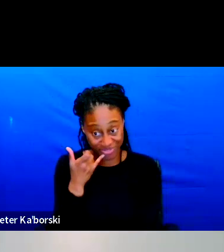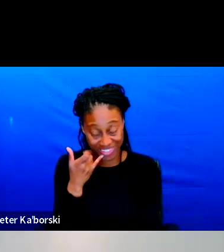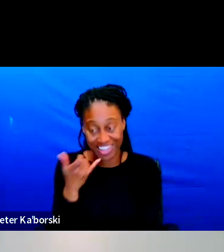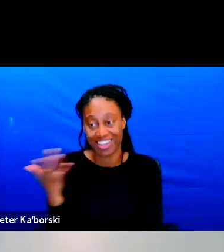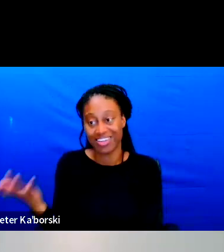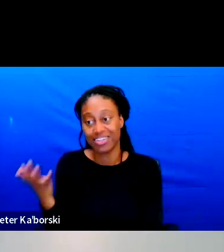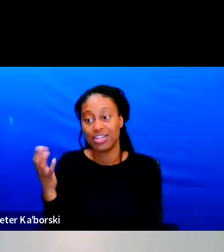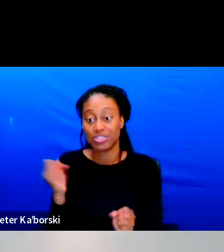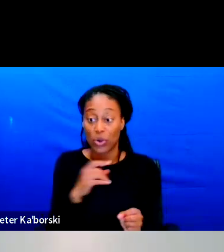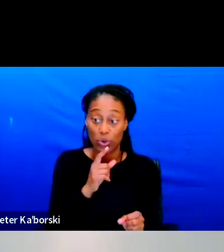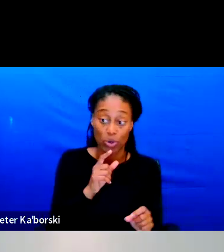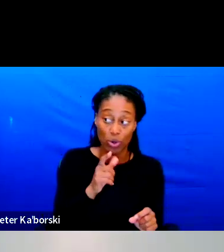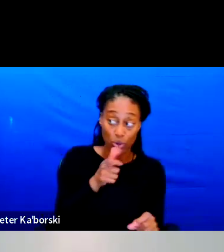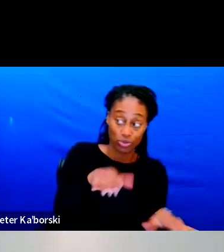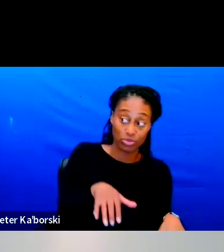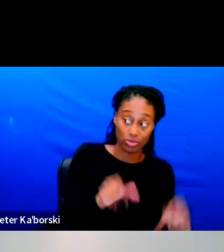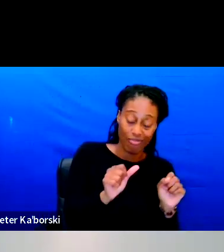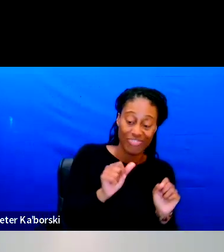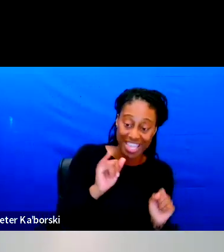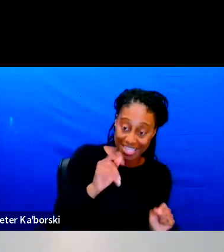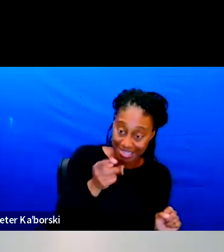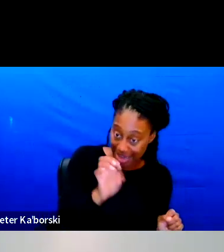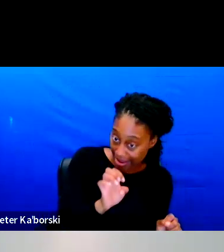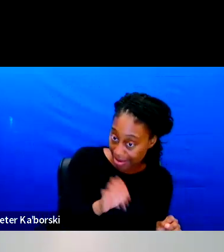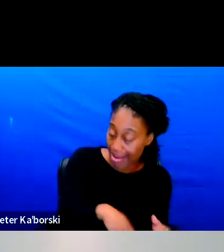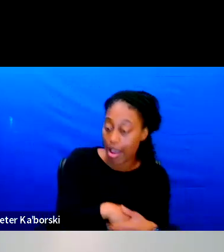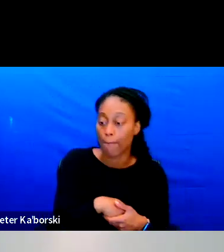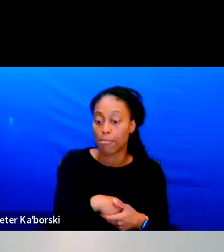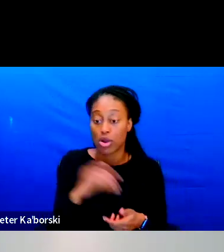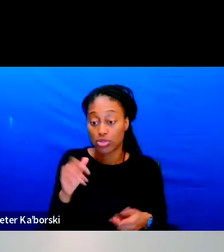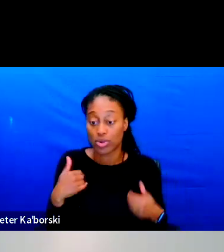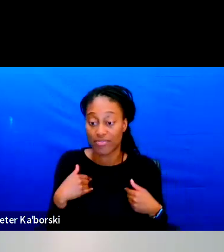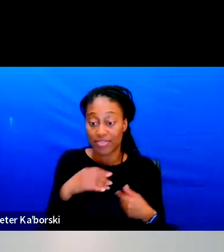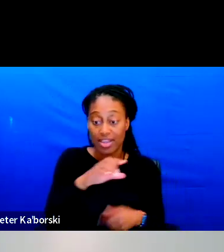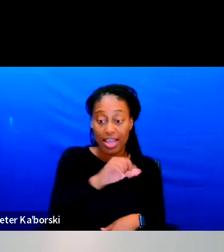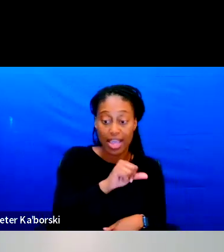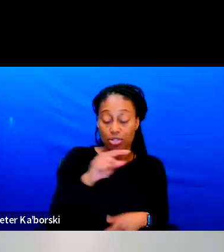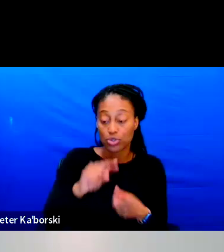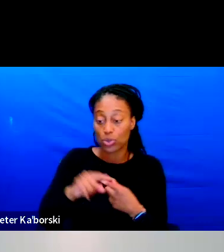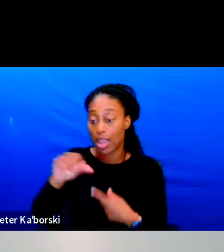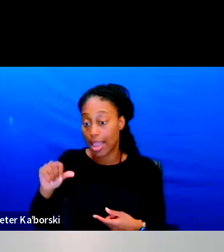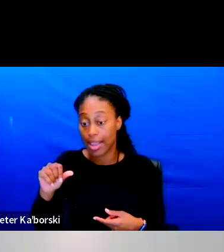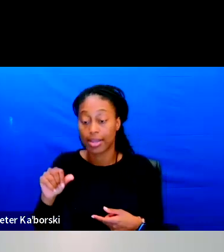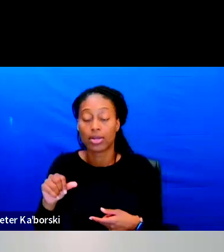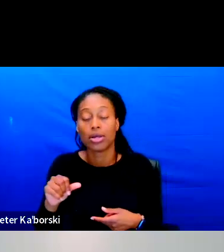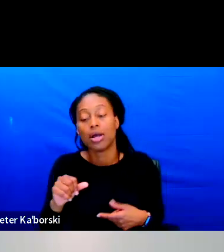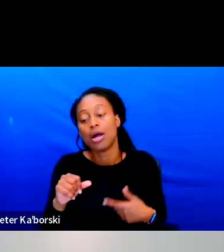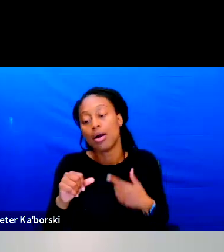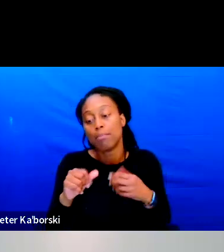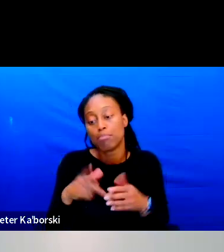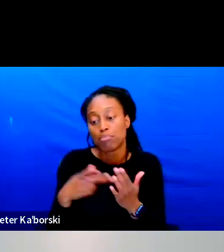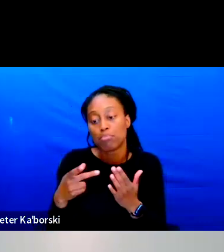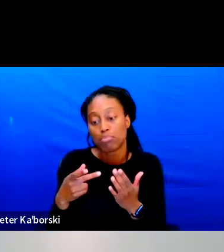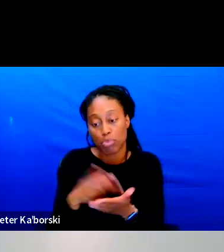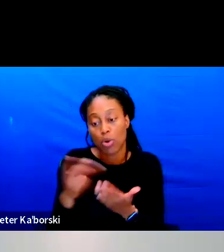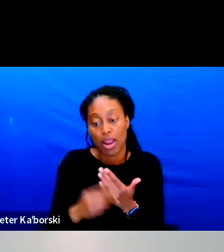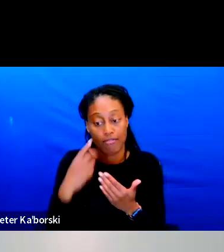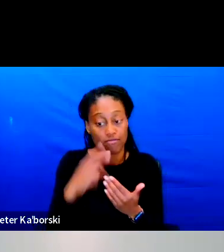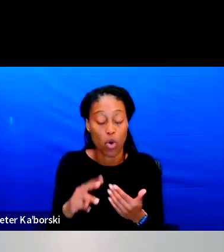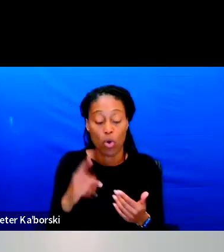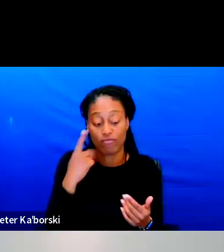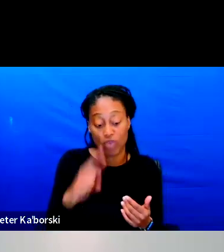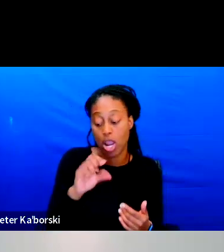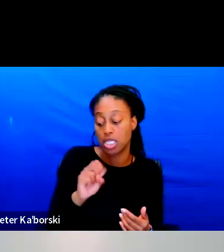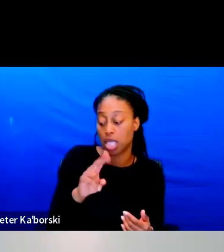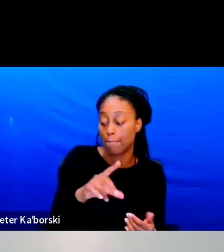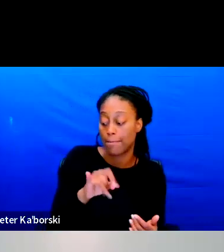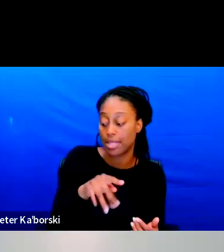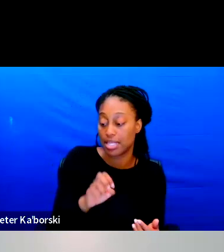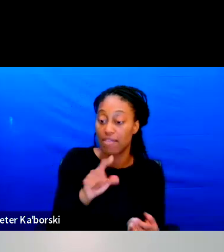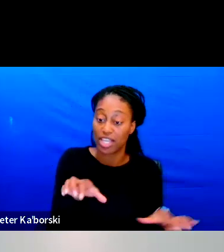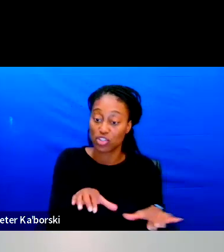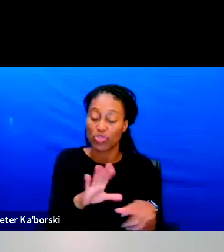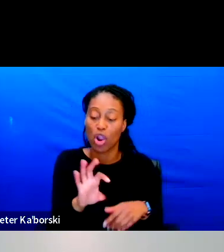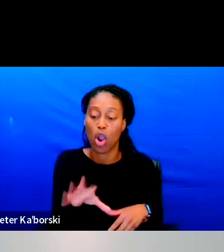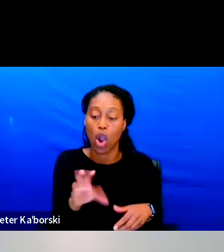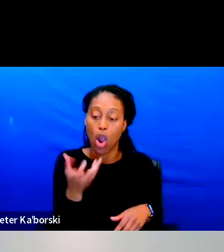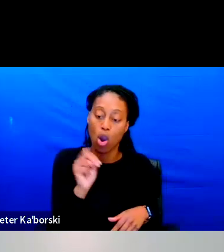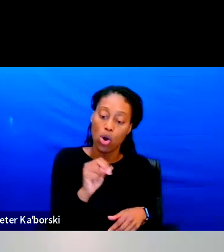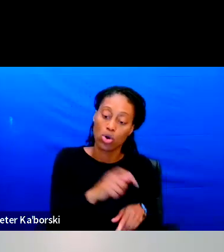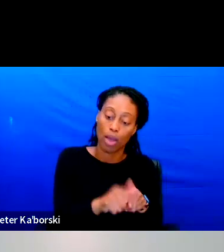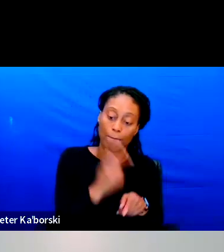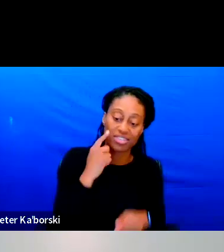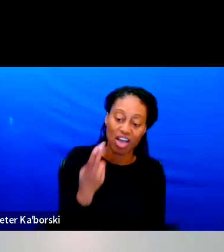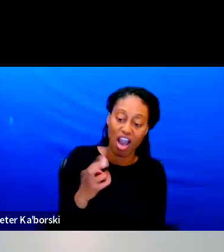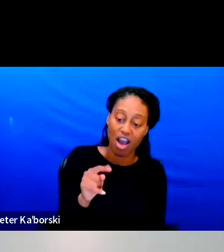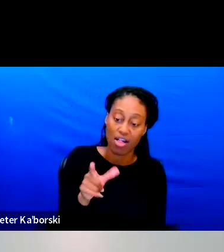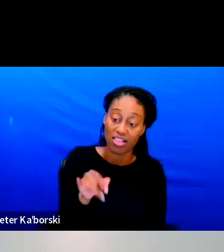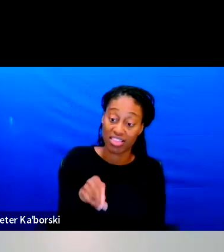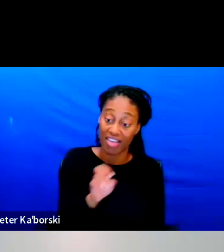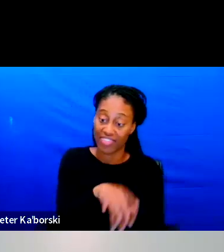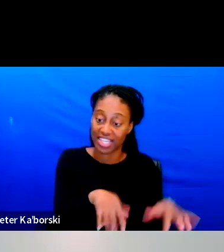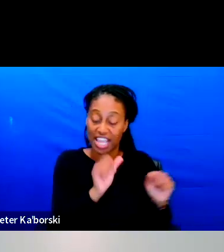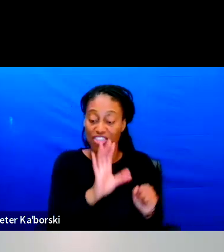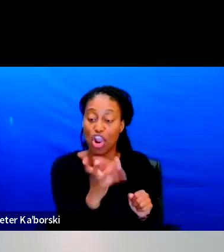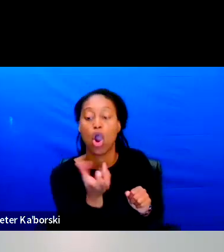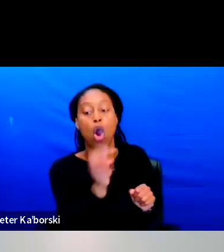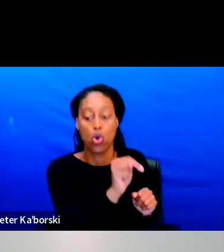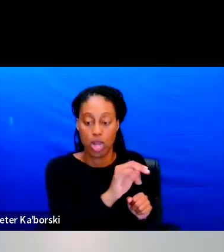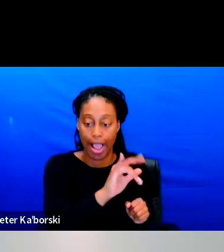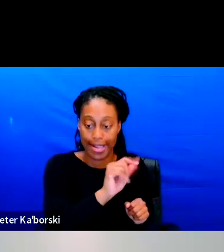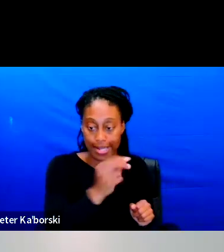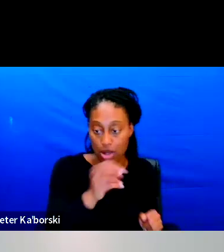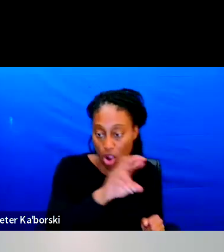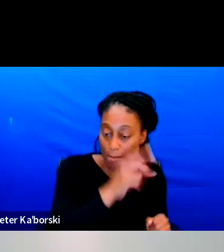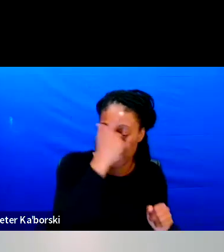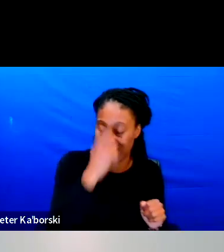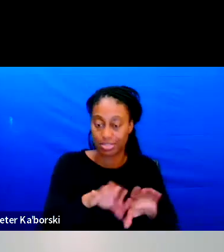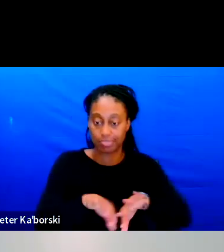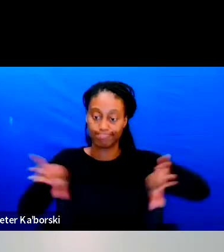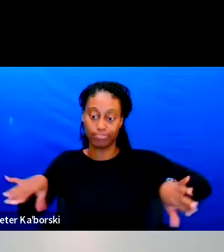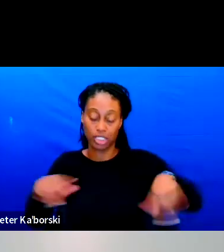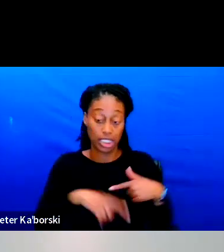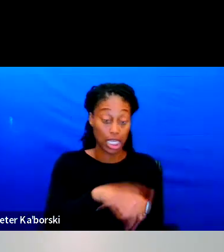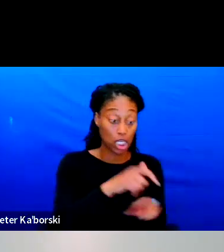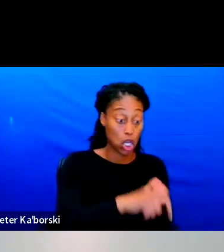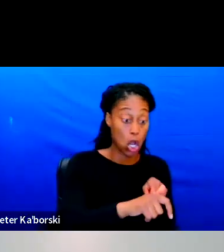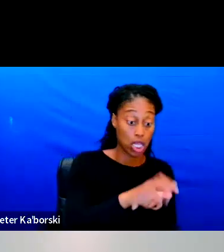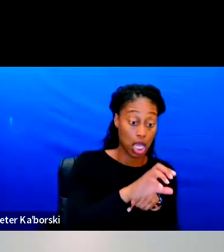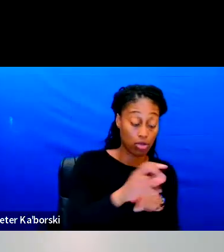Michelle Scheib: And who does the intakes? We also have an a to a program which is with substance. So they do all their own calls because they have a hotline. So those staff actually do all the in ours for them, too, because it's like. I said they call the hotline, and they do it. So that's kinda how